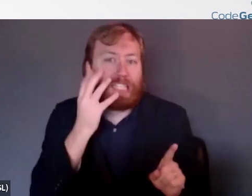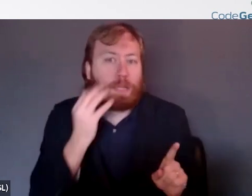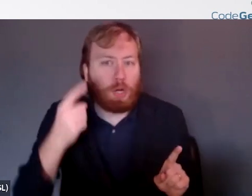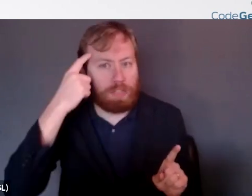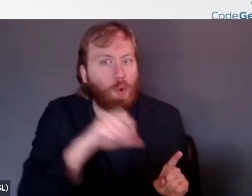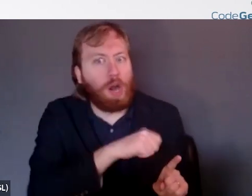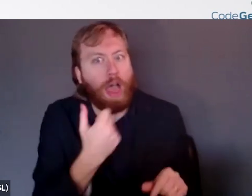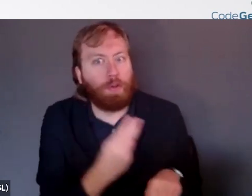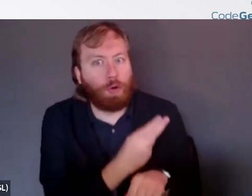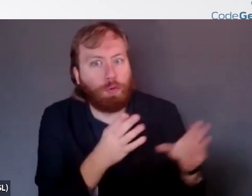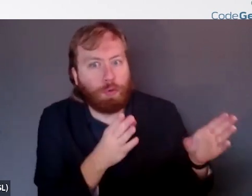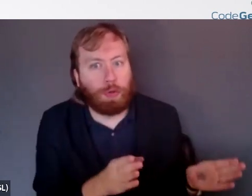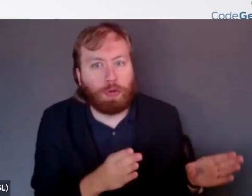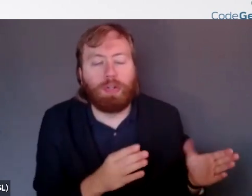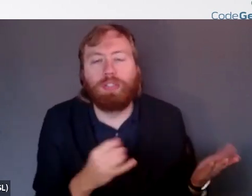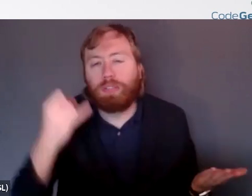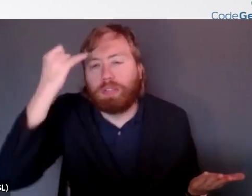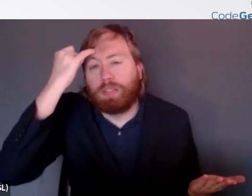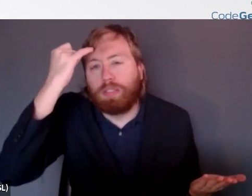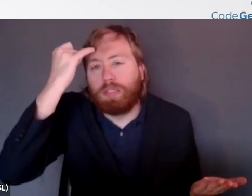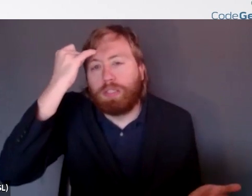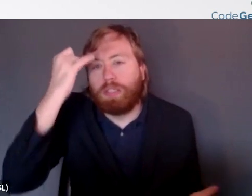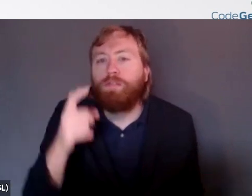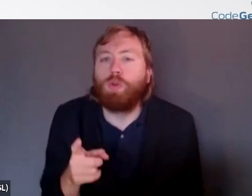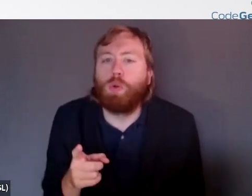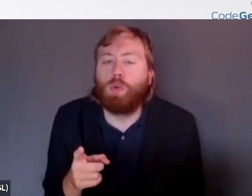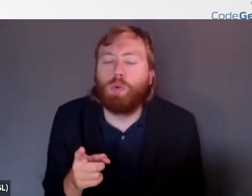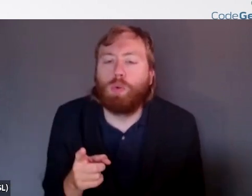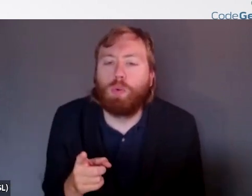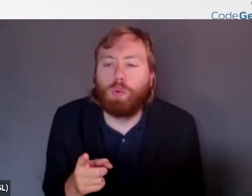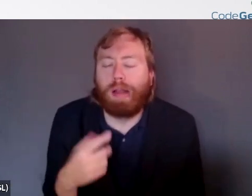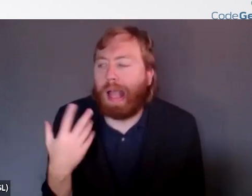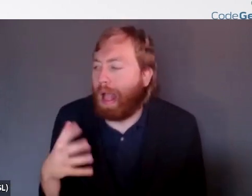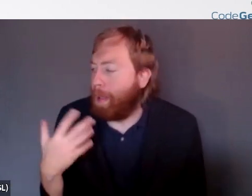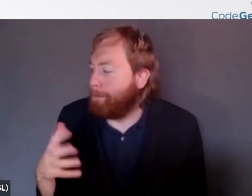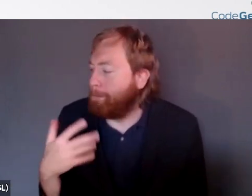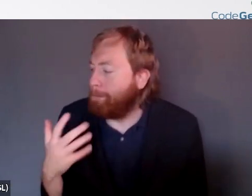If you're adding buttons